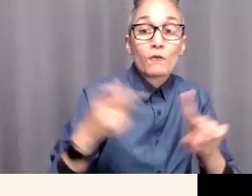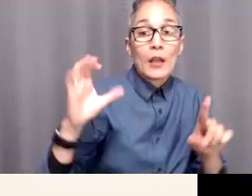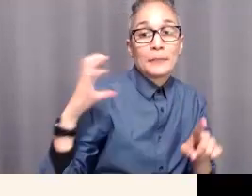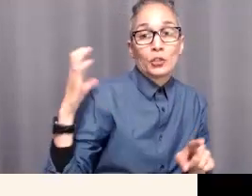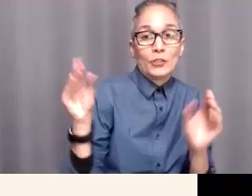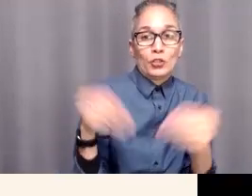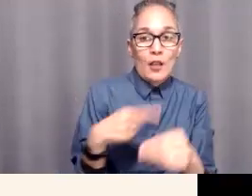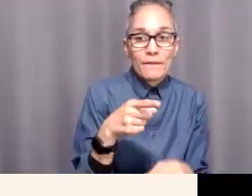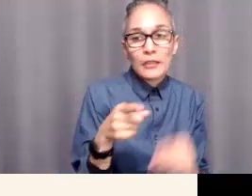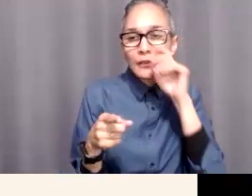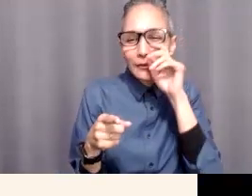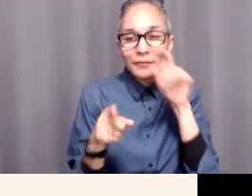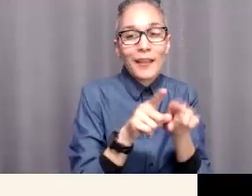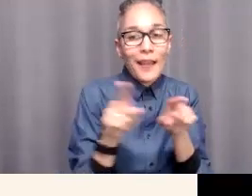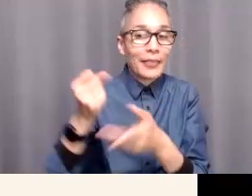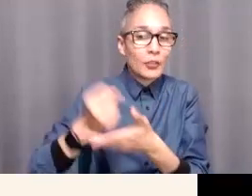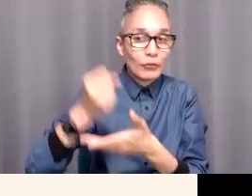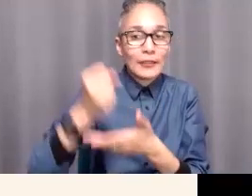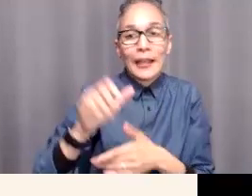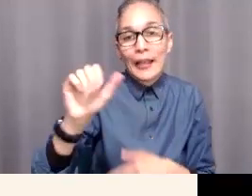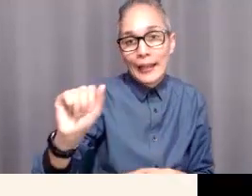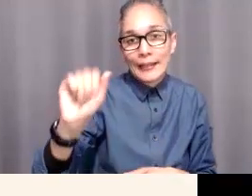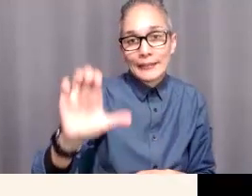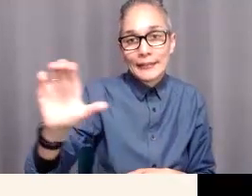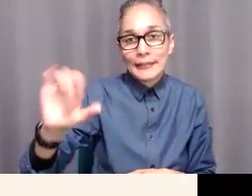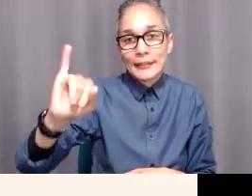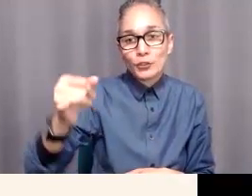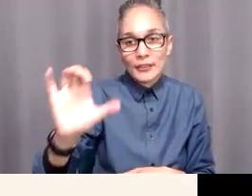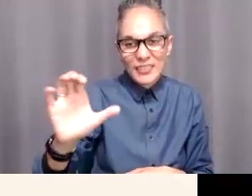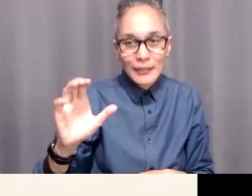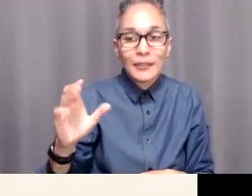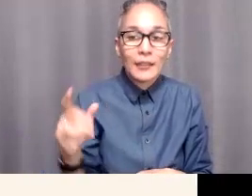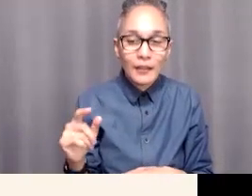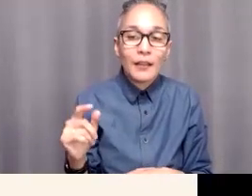as well as our accreditor, ACCJC, the statewide Academic Senate,